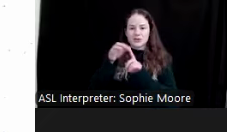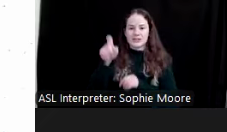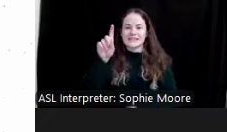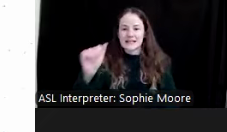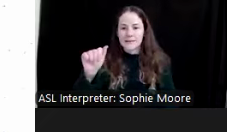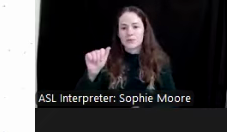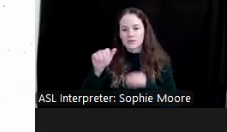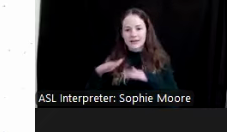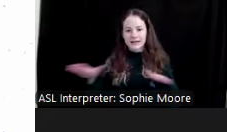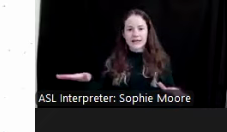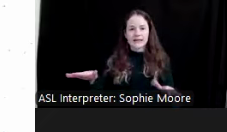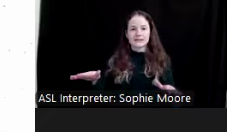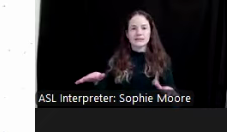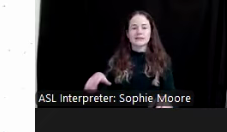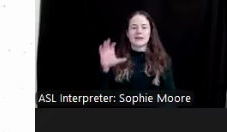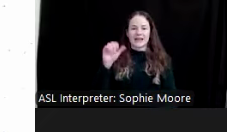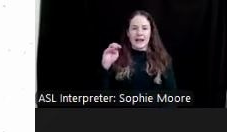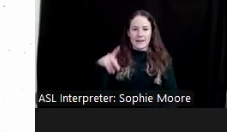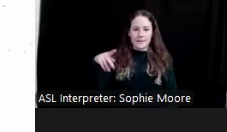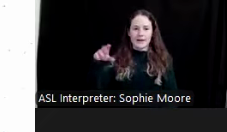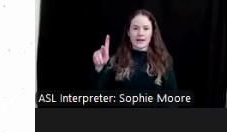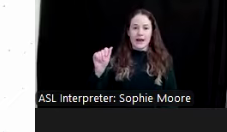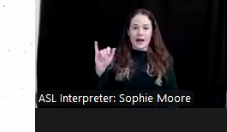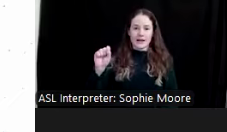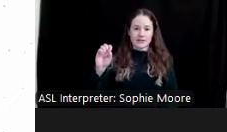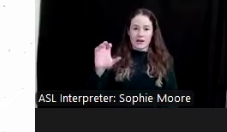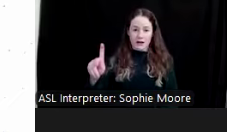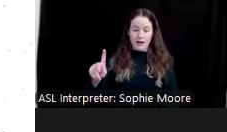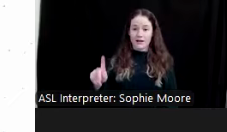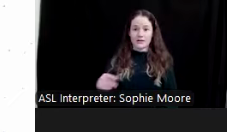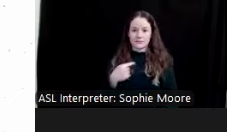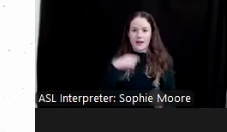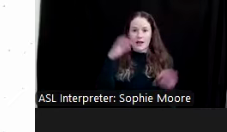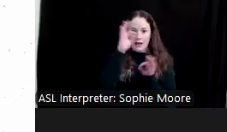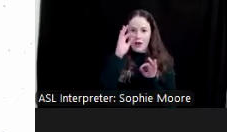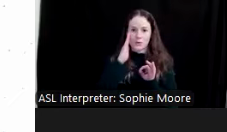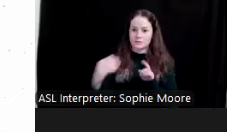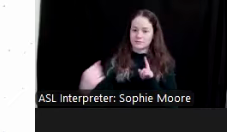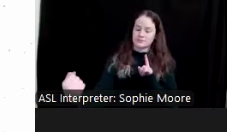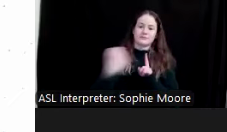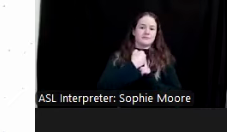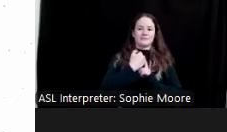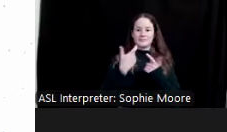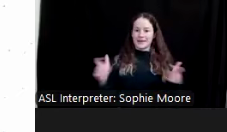to wrap around. So, I'll kind of wrap this as we go through, but I just wanted you to have that background of me and then to know I eventually figured out